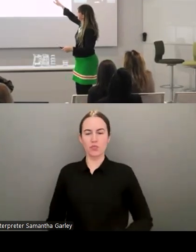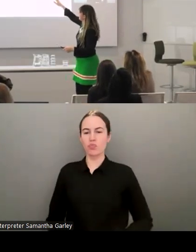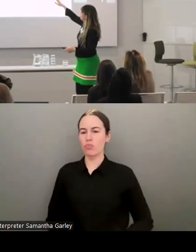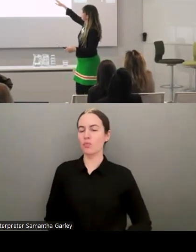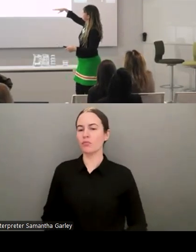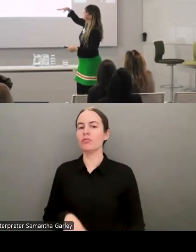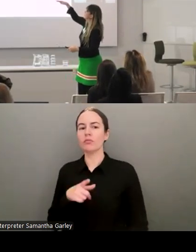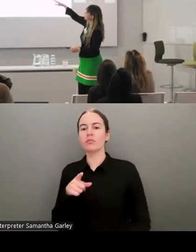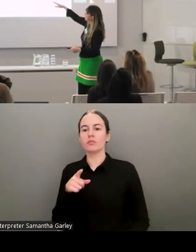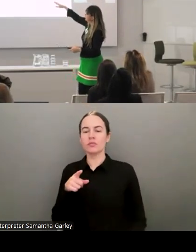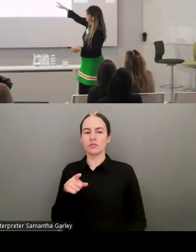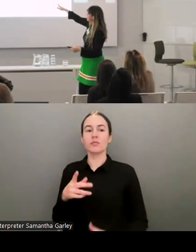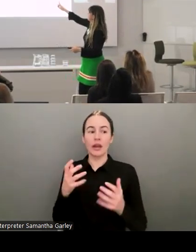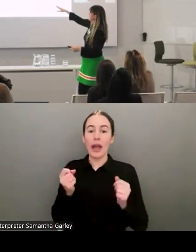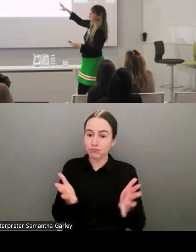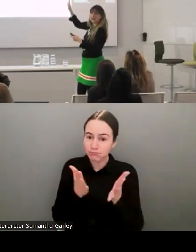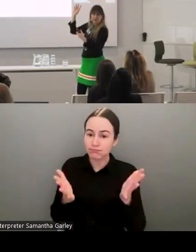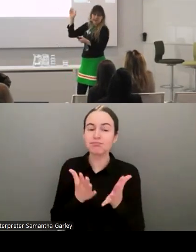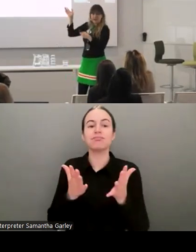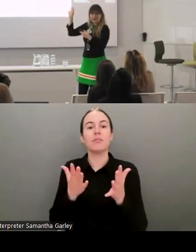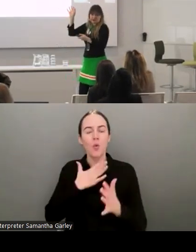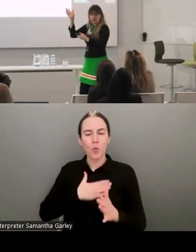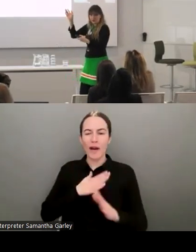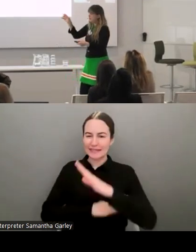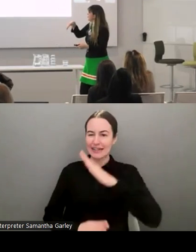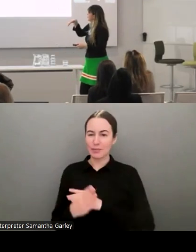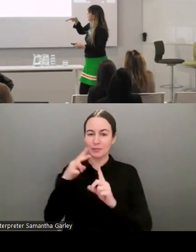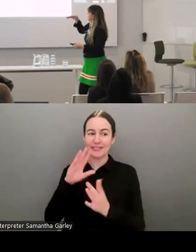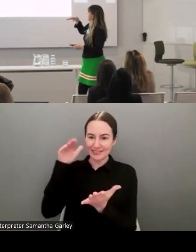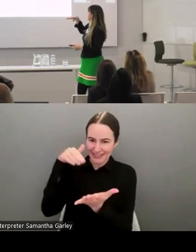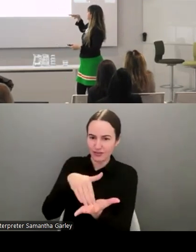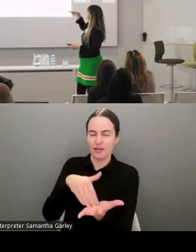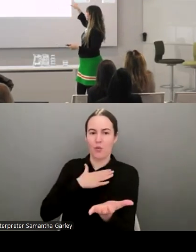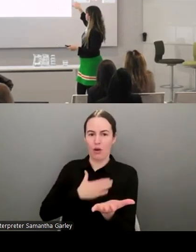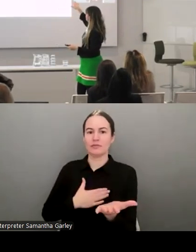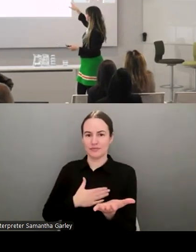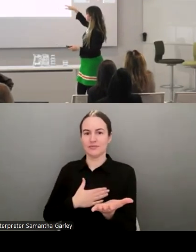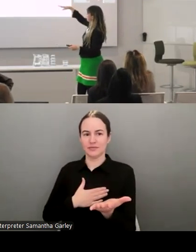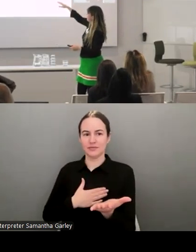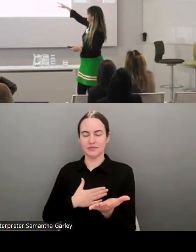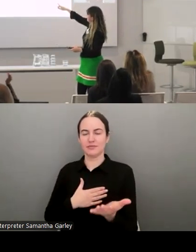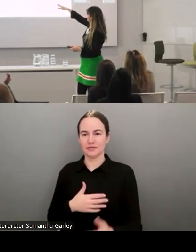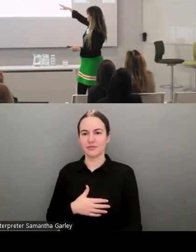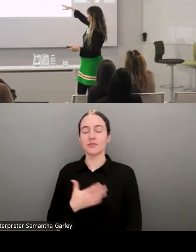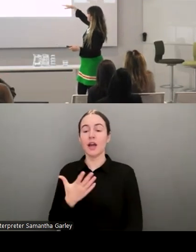communities, center disabled perspectives, be a therapeutic tool, challenge dominant disability narratives,